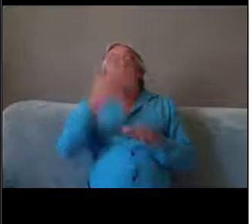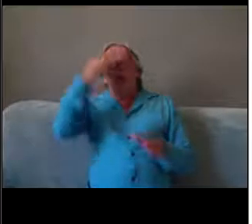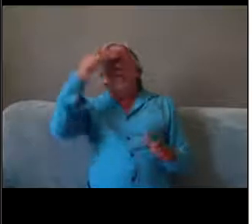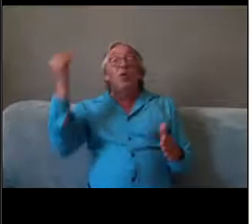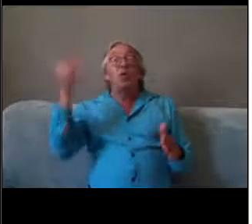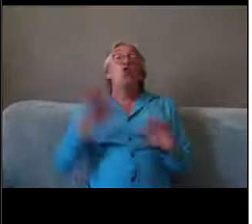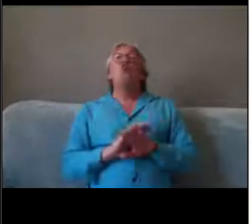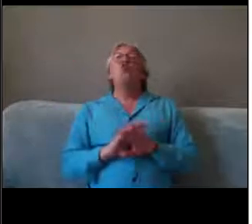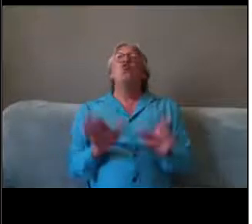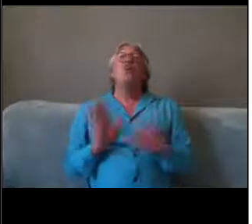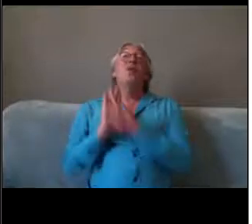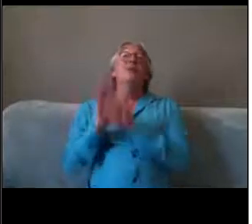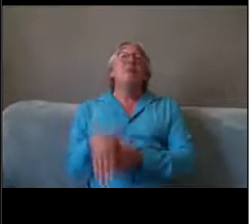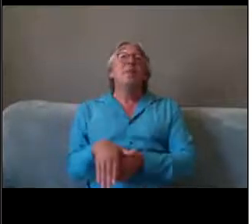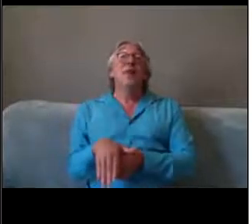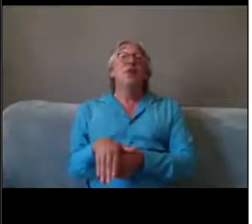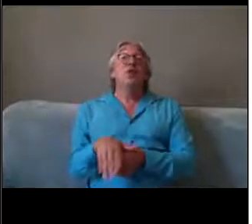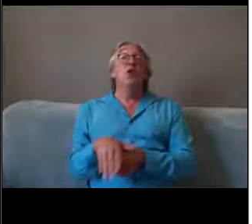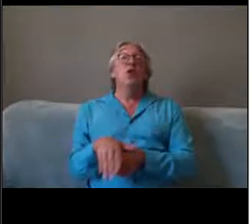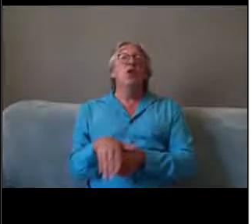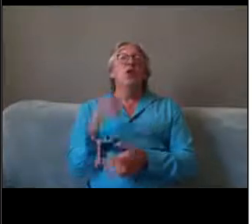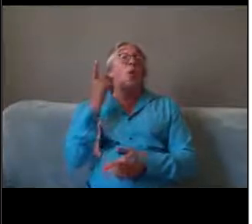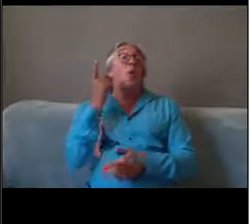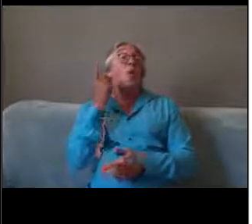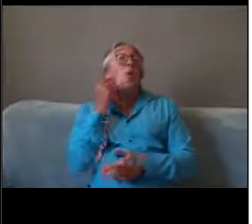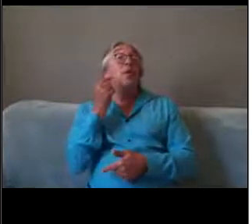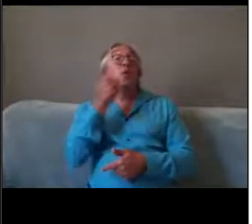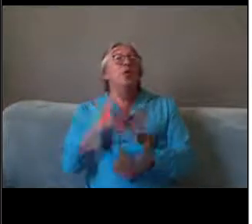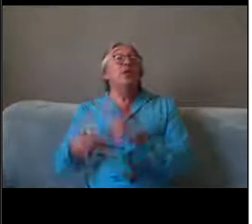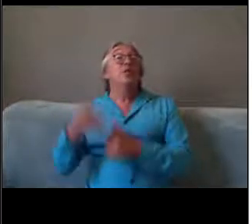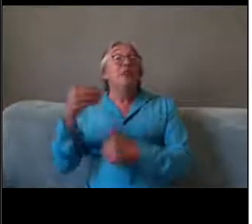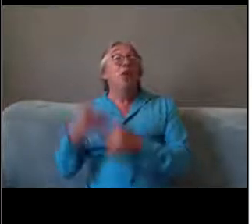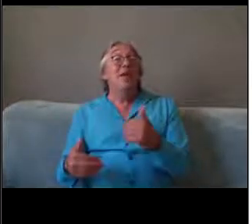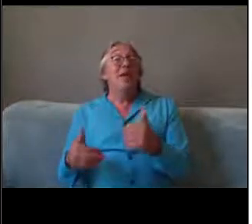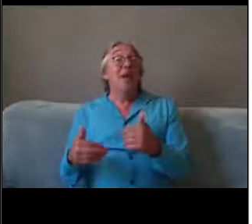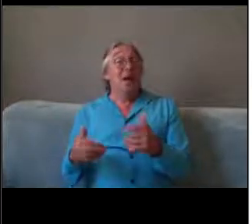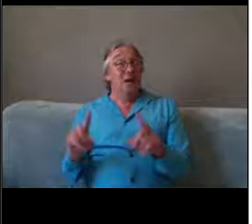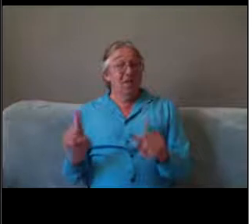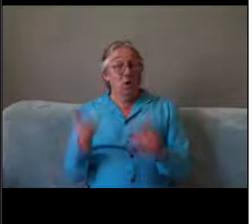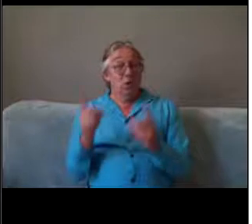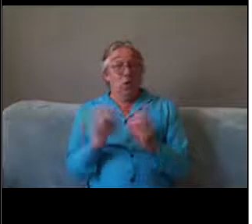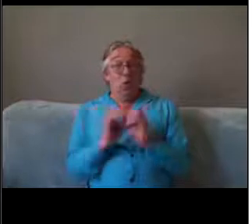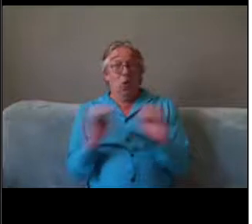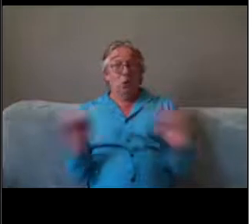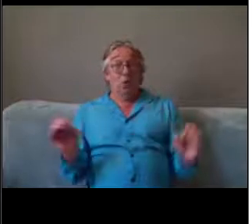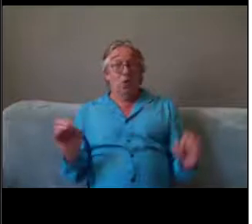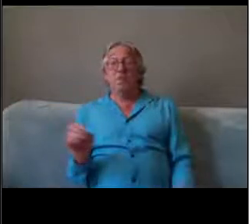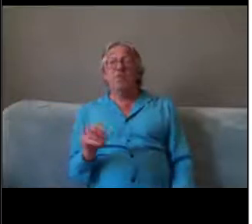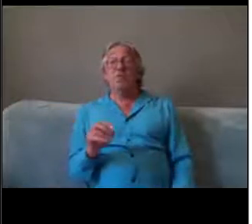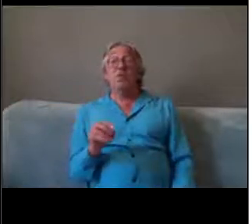in terms of geographical scope etc. But they are managed by what we call the executive agency in Brussels.